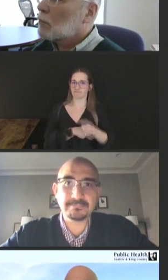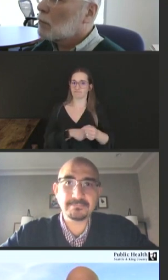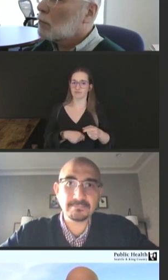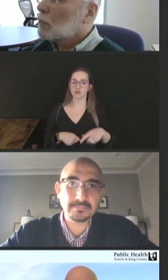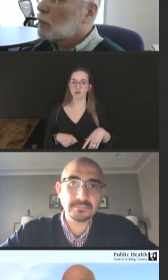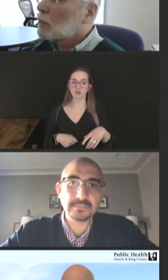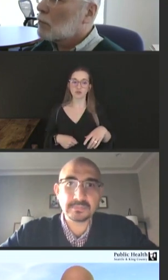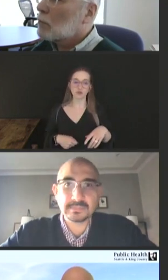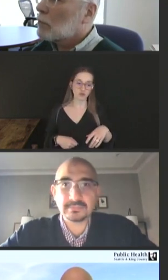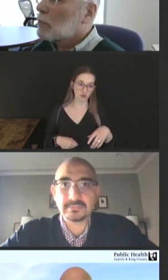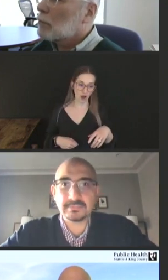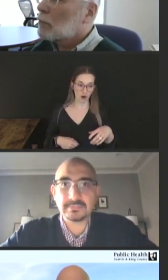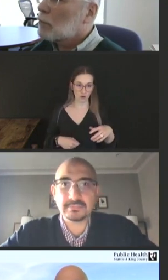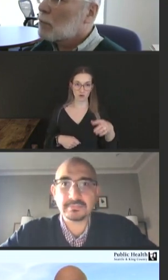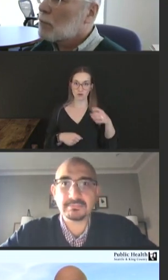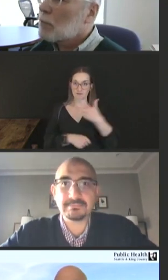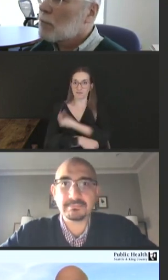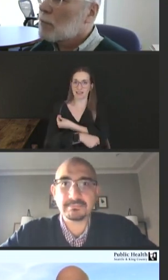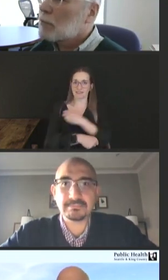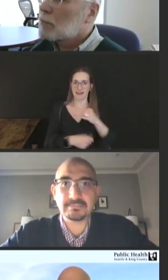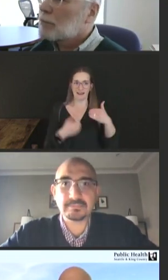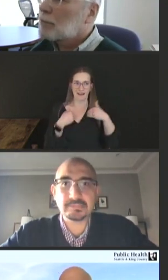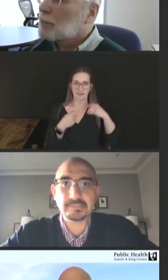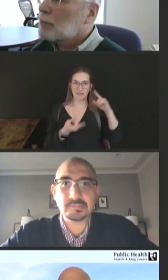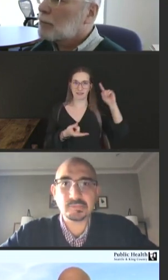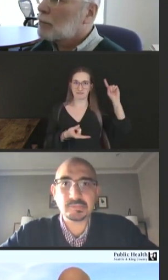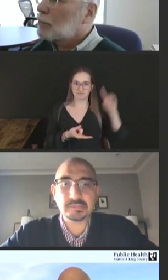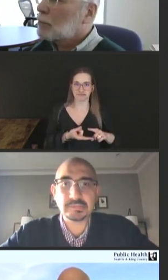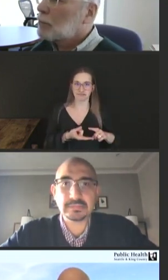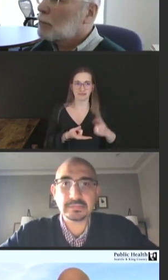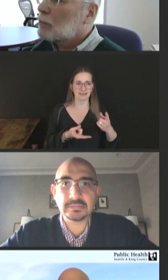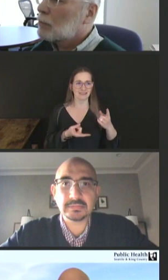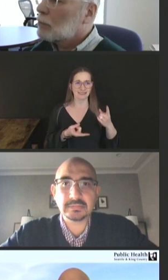after three to four months, and waning of severe disease in six to nine months,